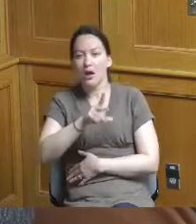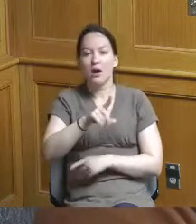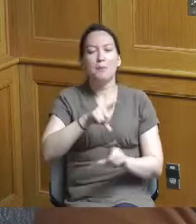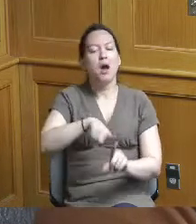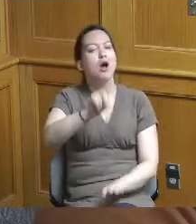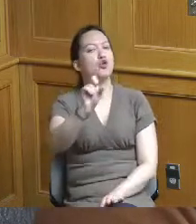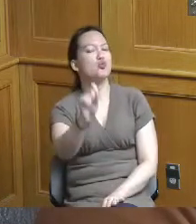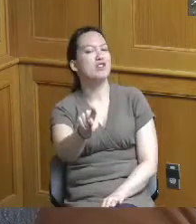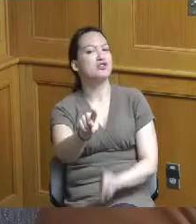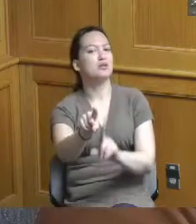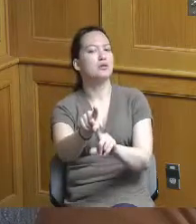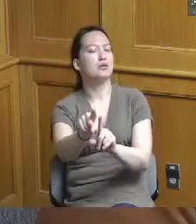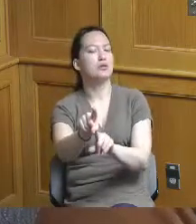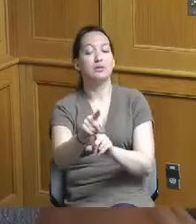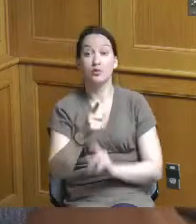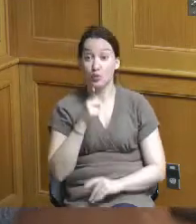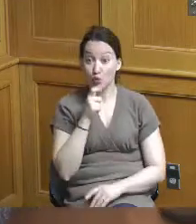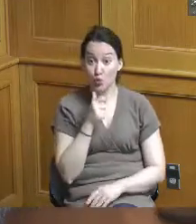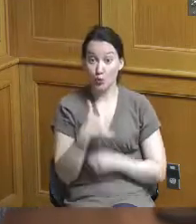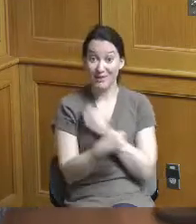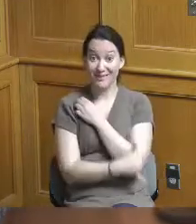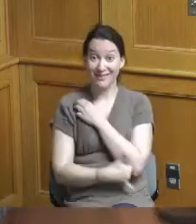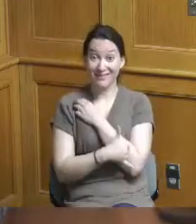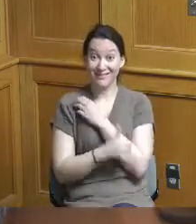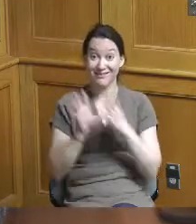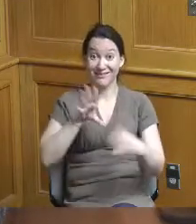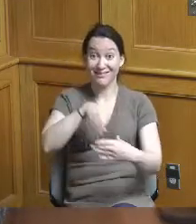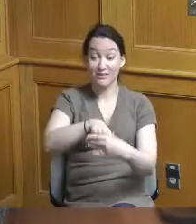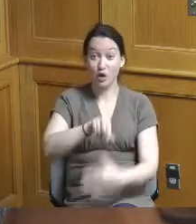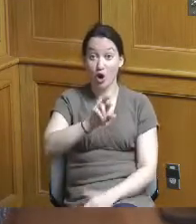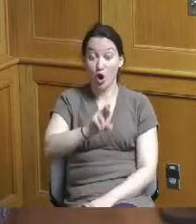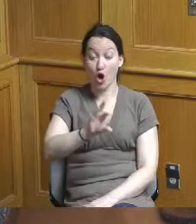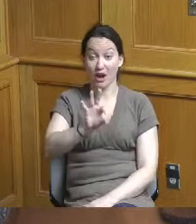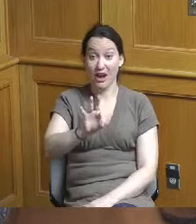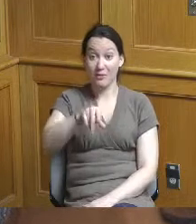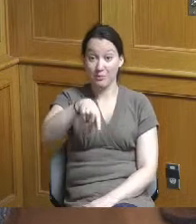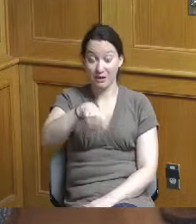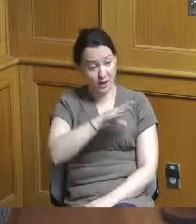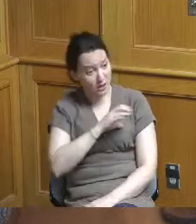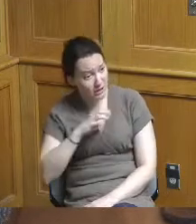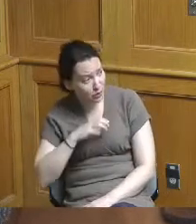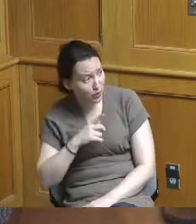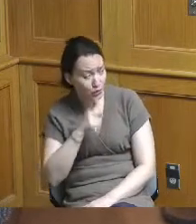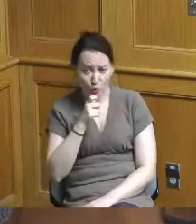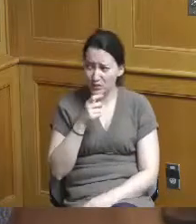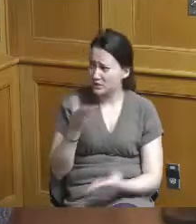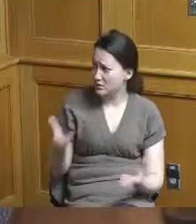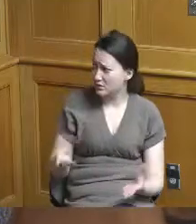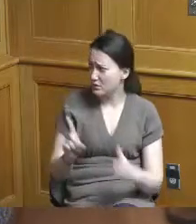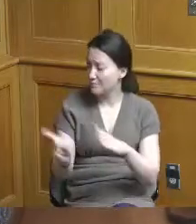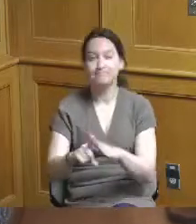you is who from the county is on the RFP committee is that you or who who is that person yeah it's a